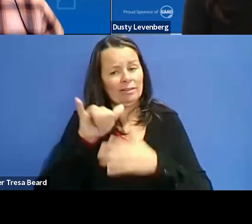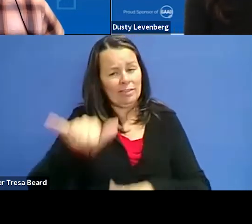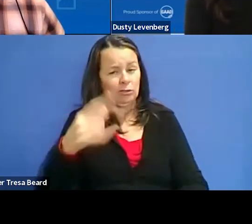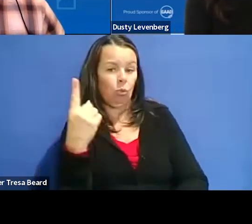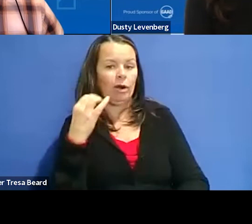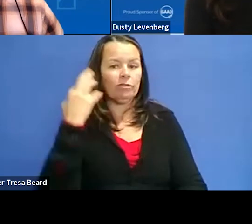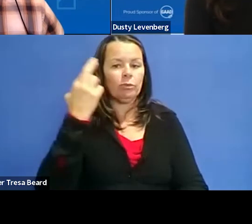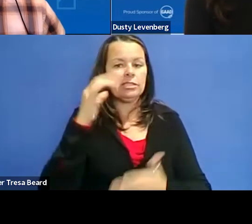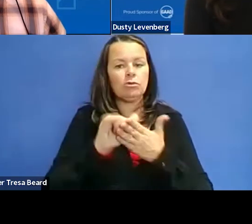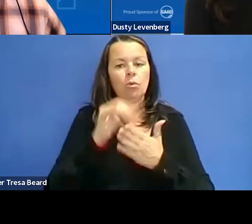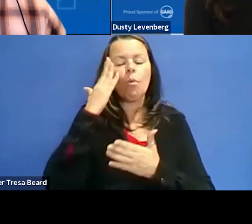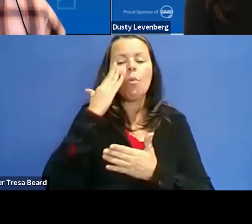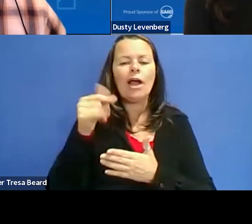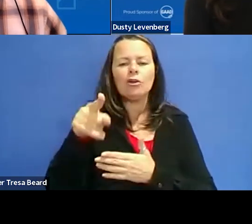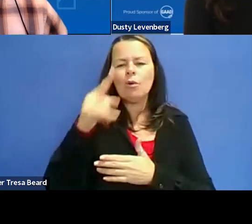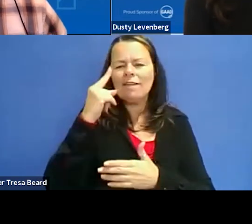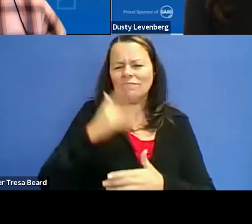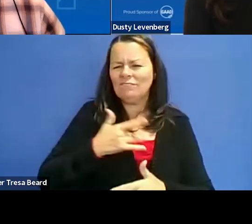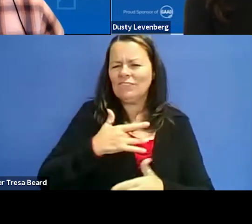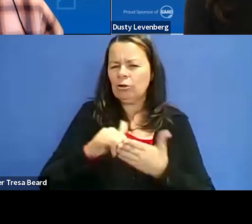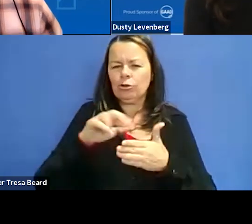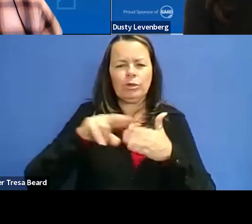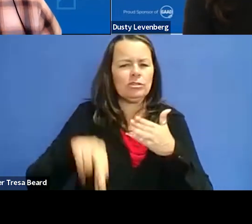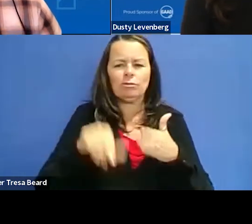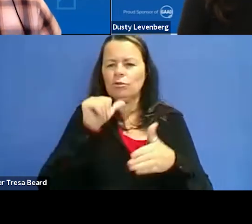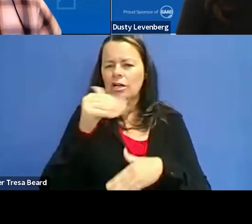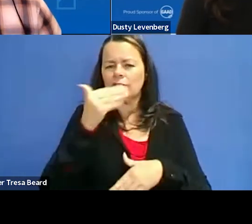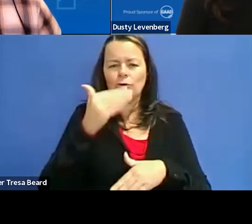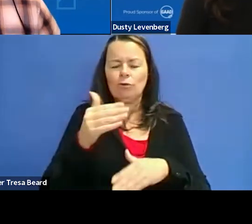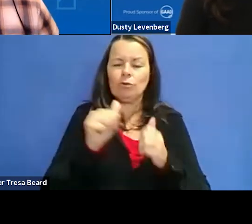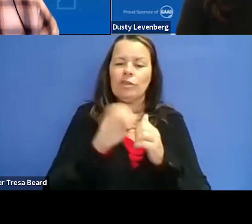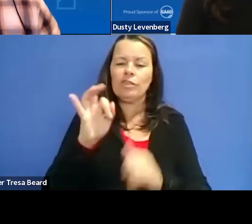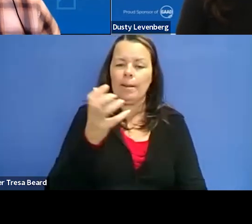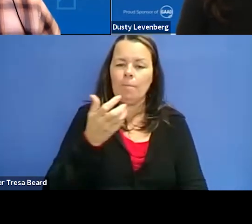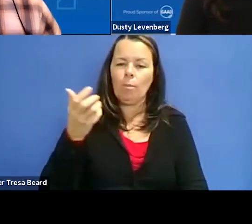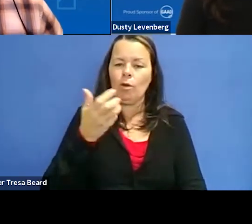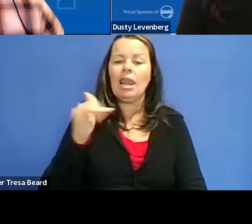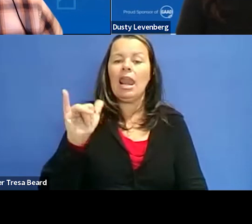not so good in terms of some of those mobile features like orientation changes?